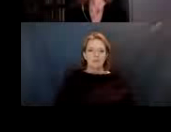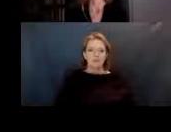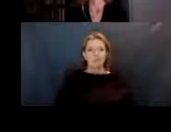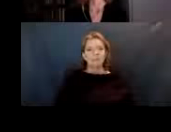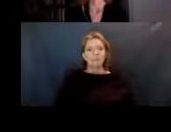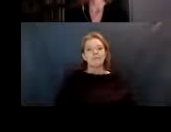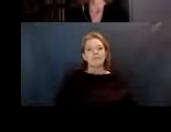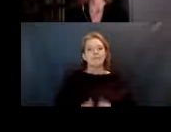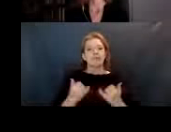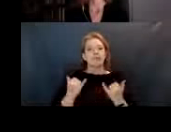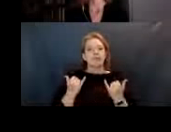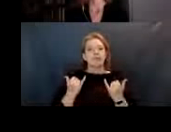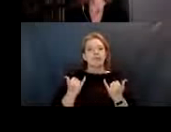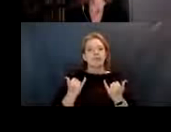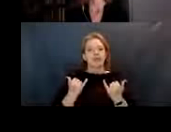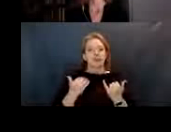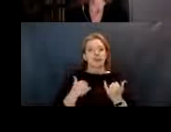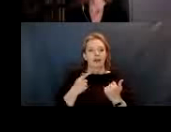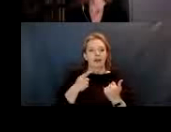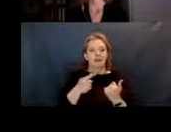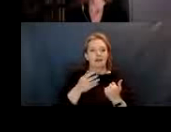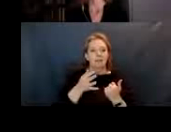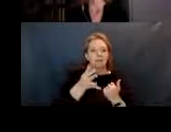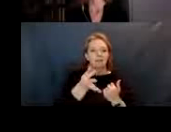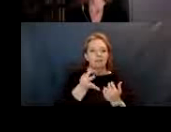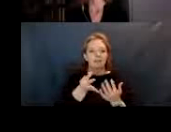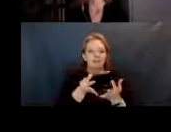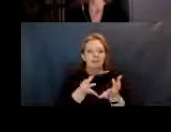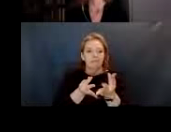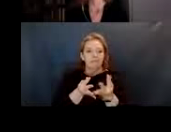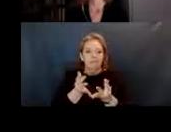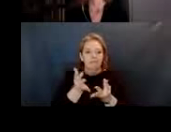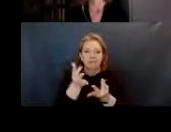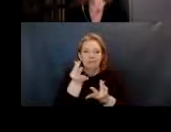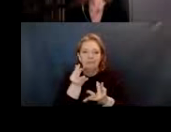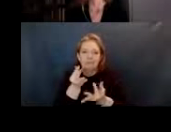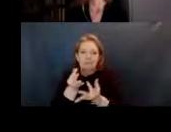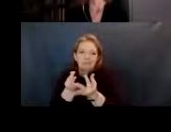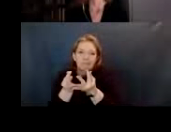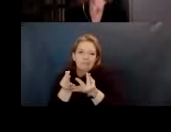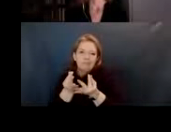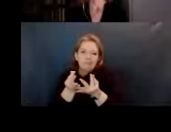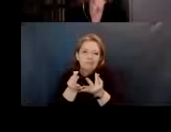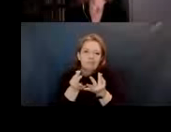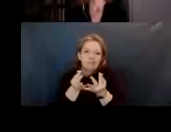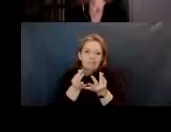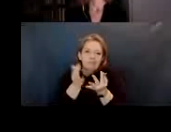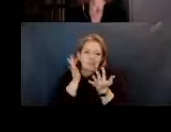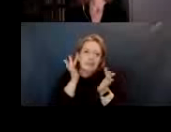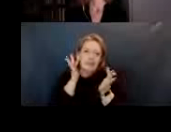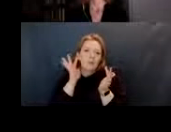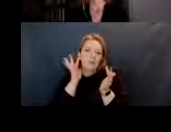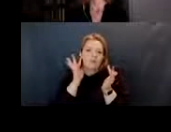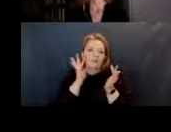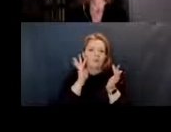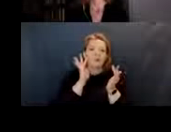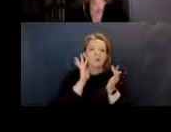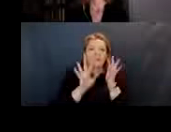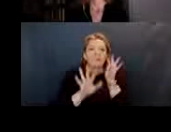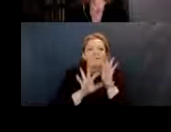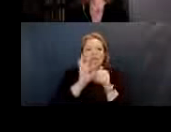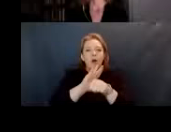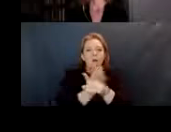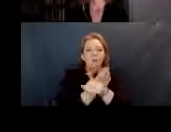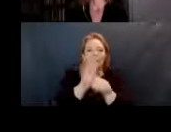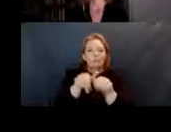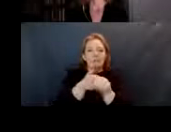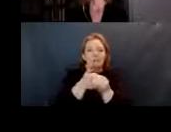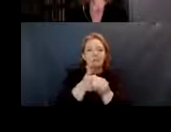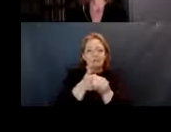these shards and I guess appreciating the music found in language that, a lot of times